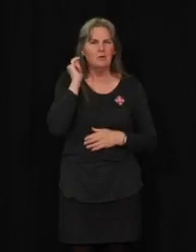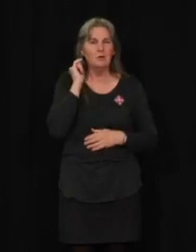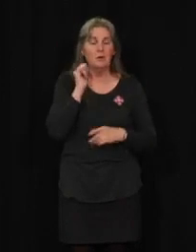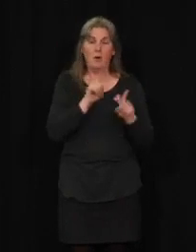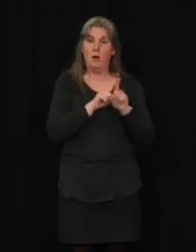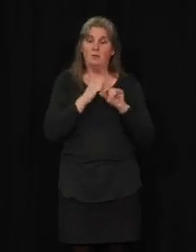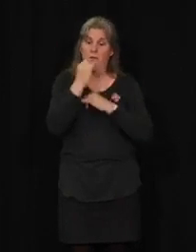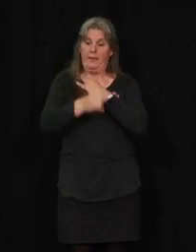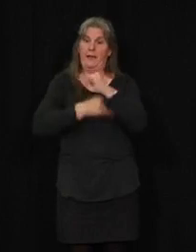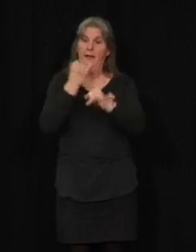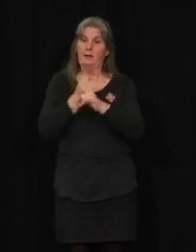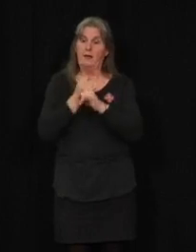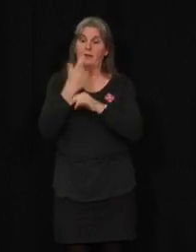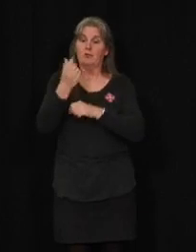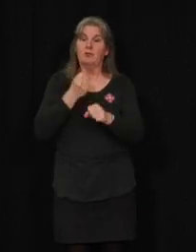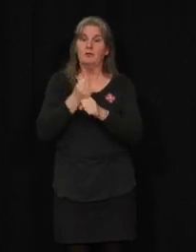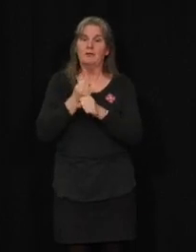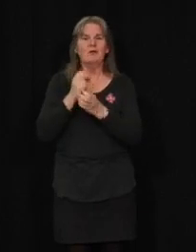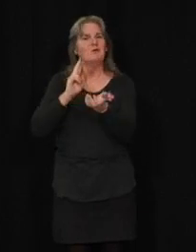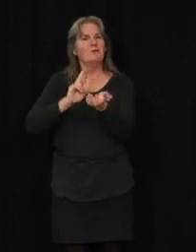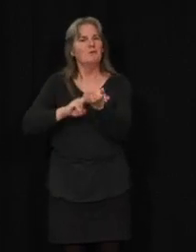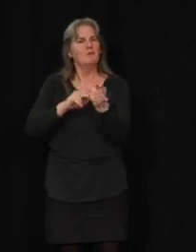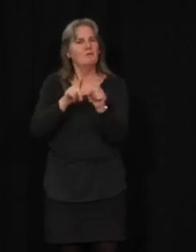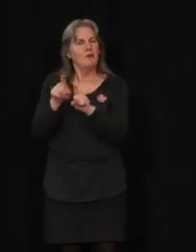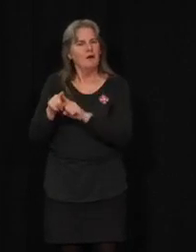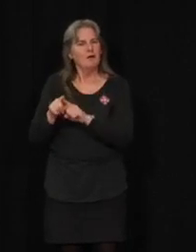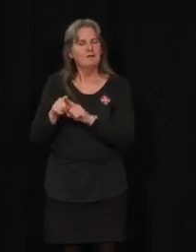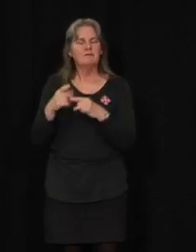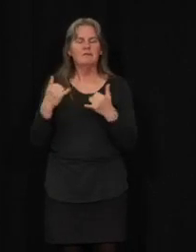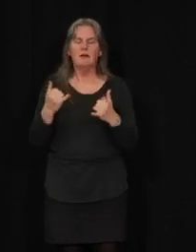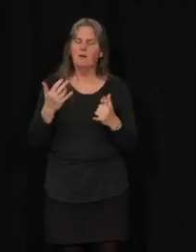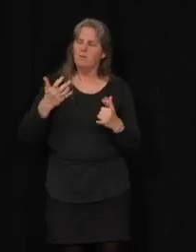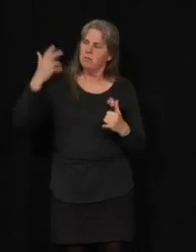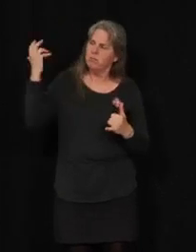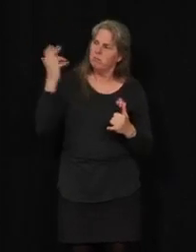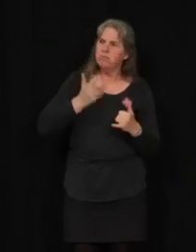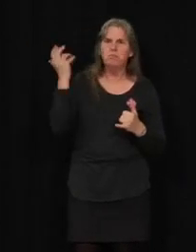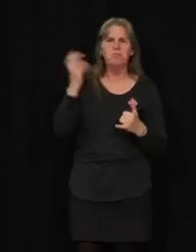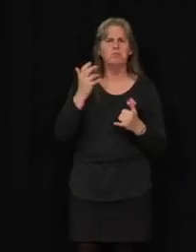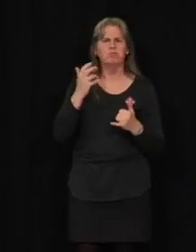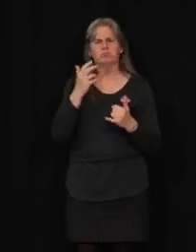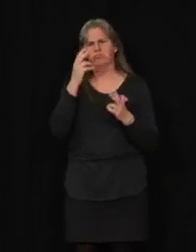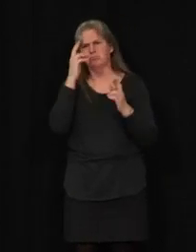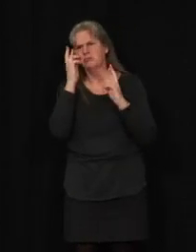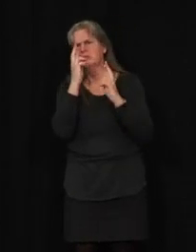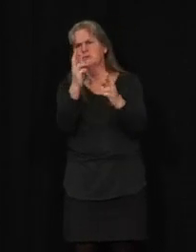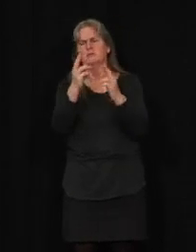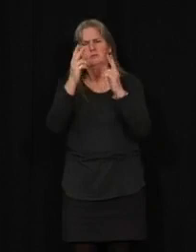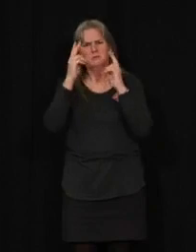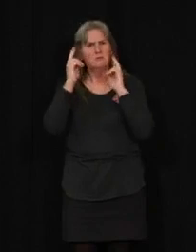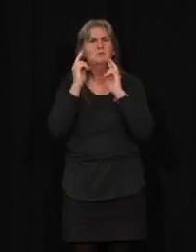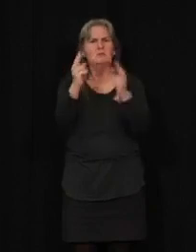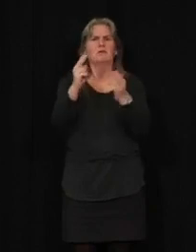year of the nurse and this year more than ever we must be allowed in our recognition of nurses throughout the territory.